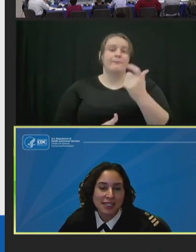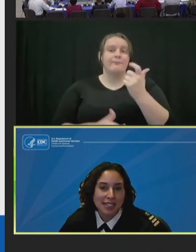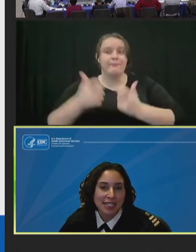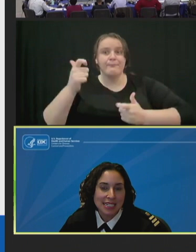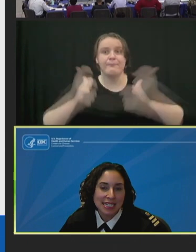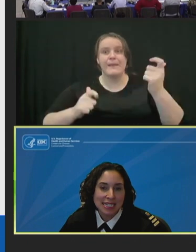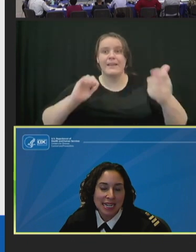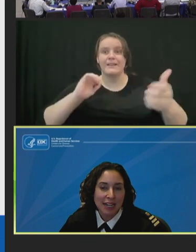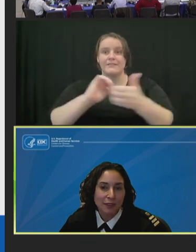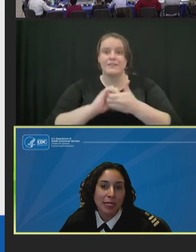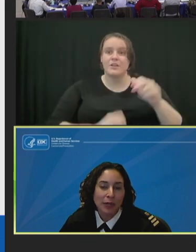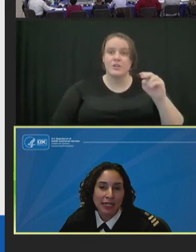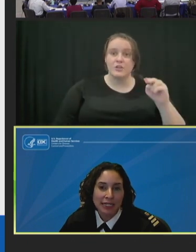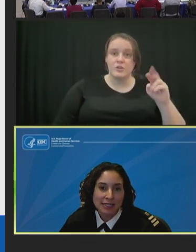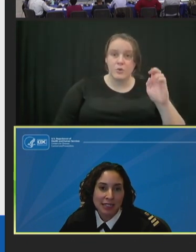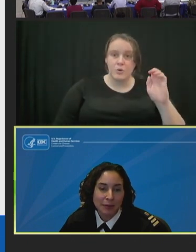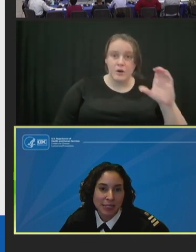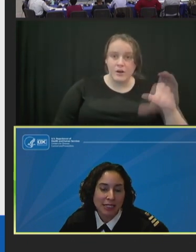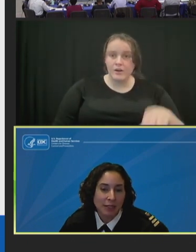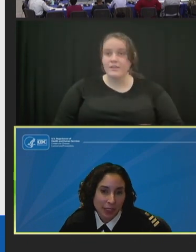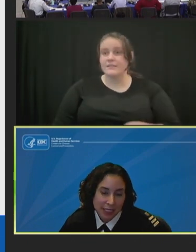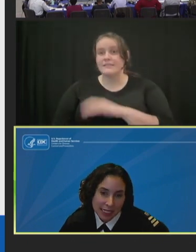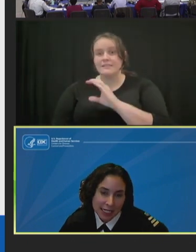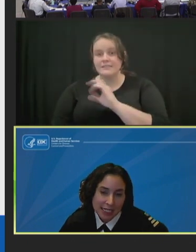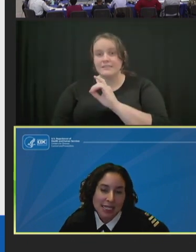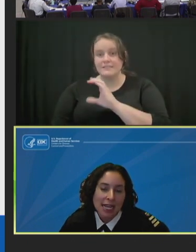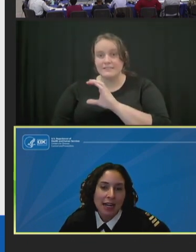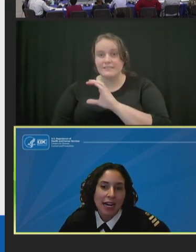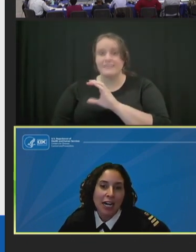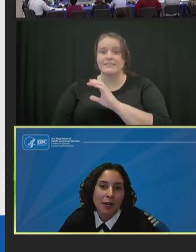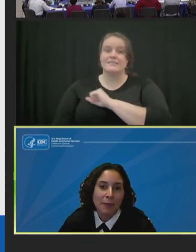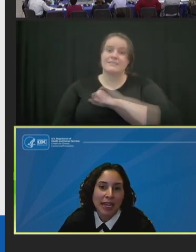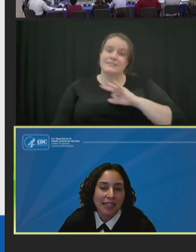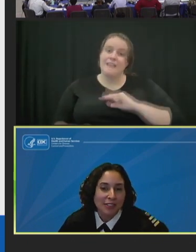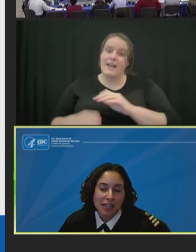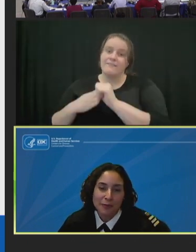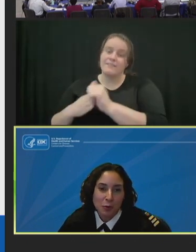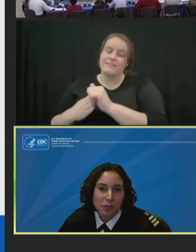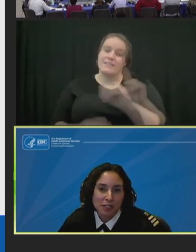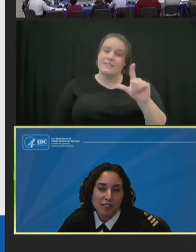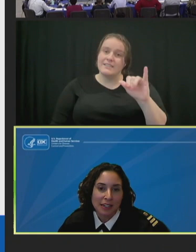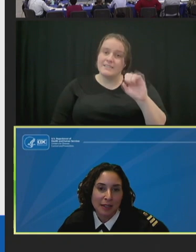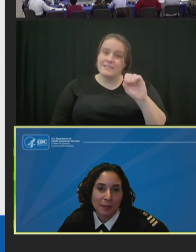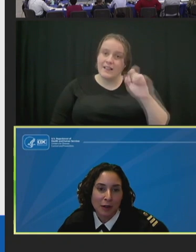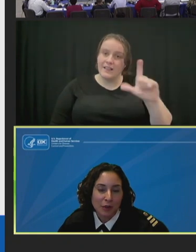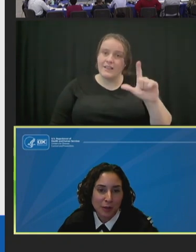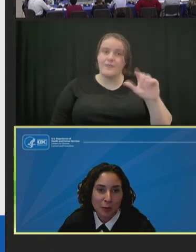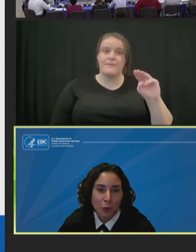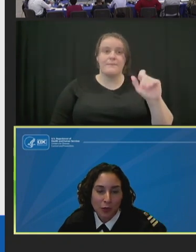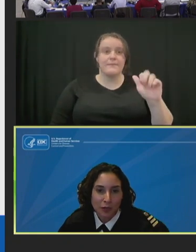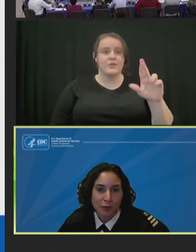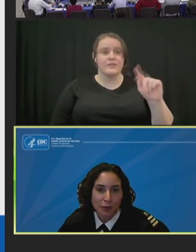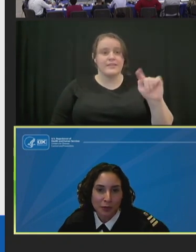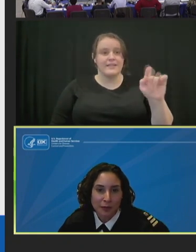CDC staff -- led by Gisela Medina Martinez -- and, of course, all the wonderful and